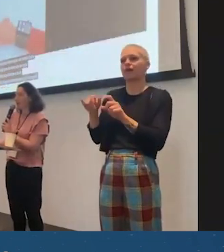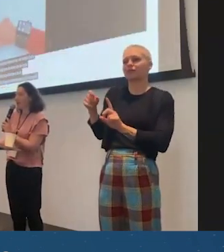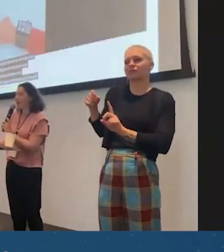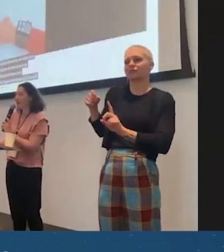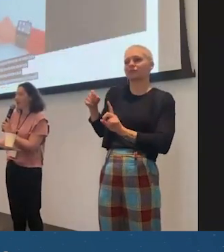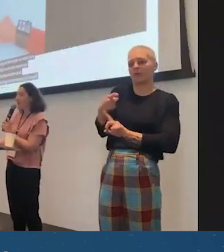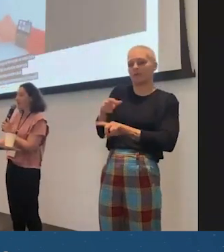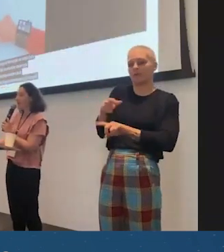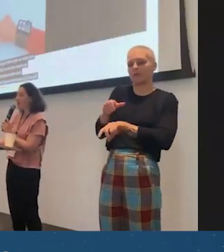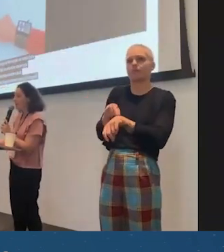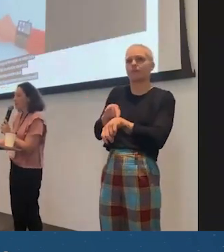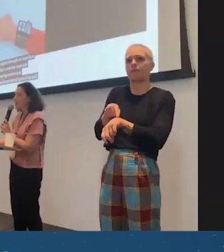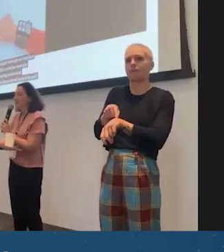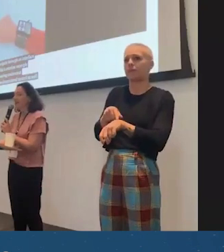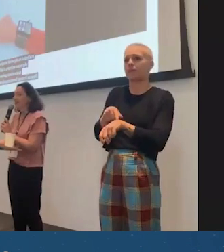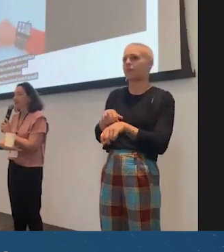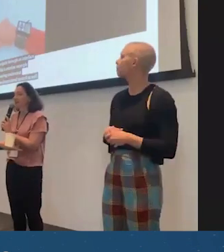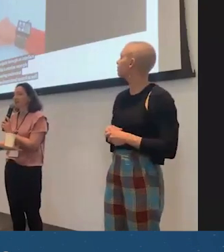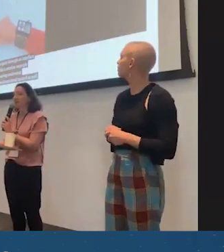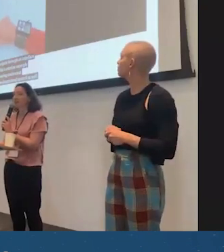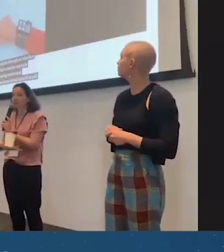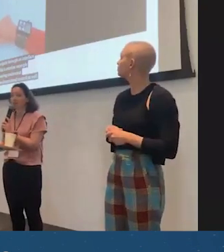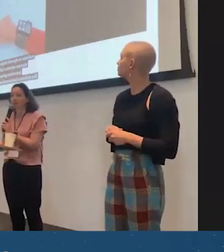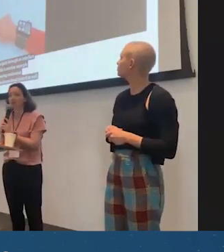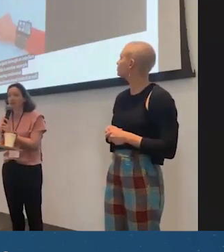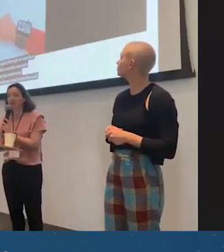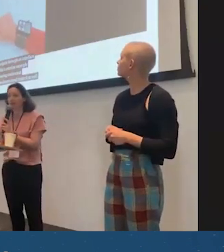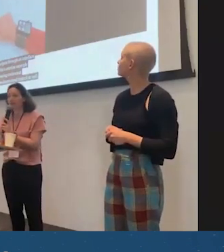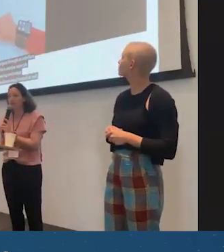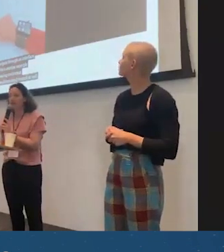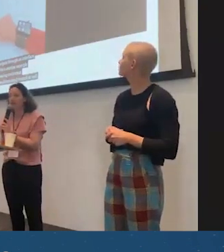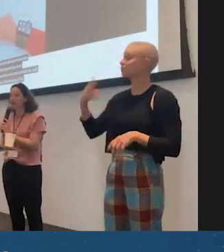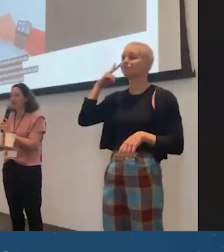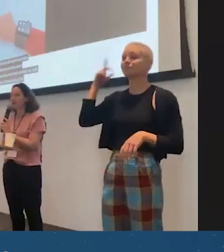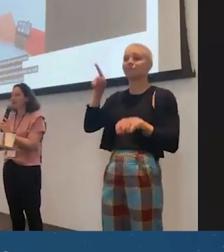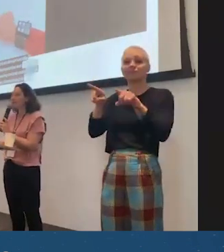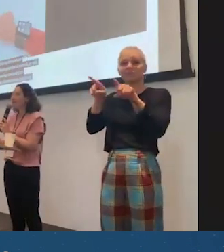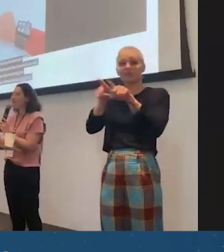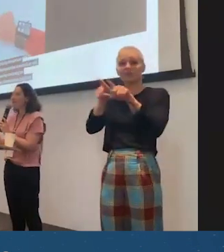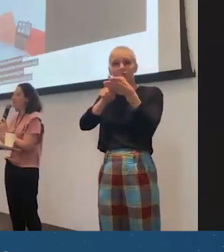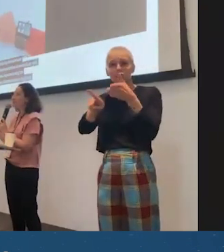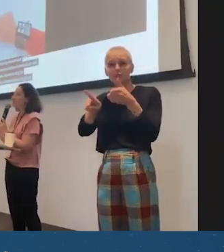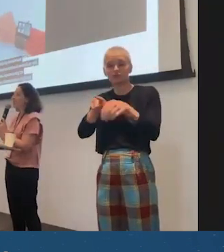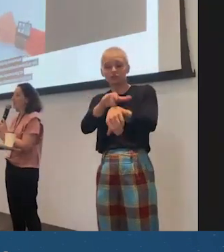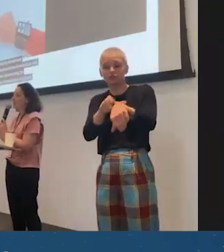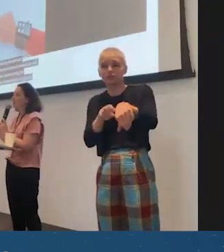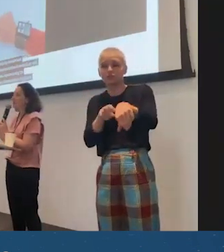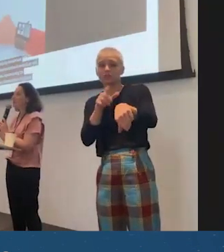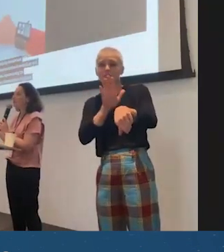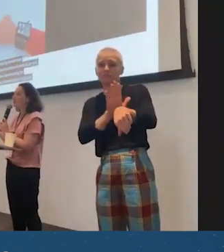And here, you can see how the same research device and technology can be used to enable even more